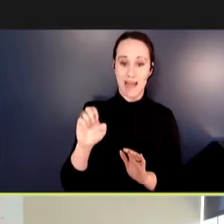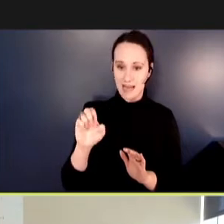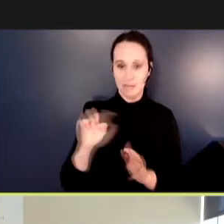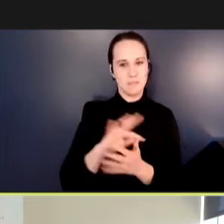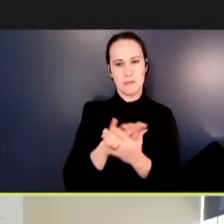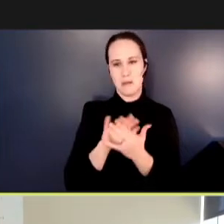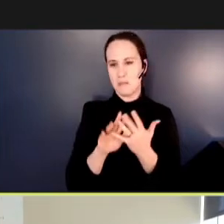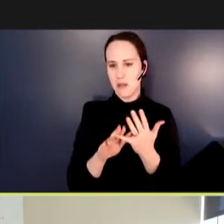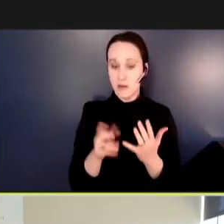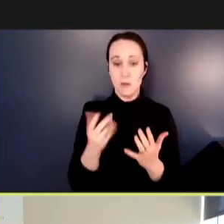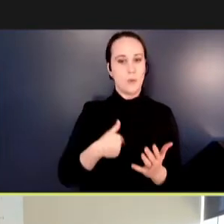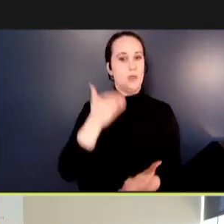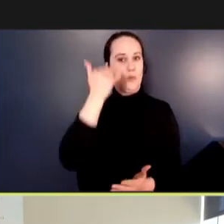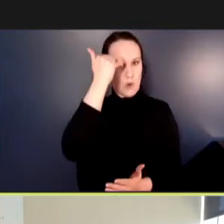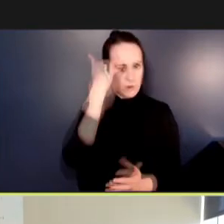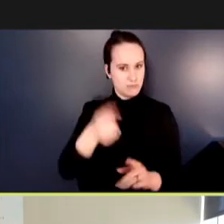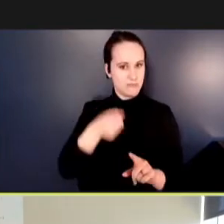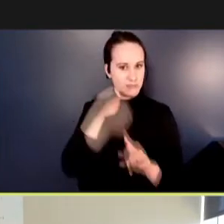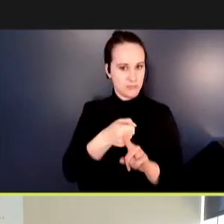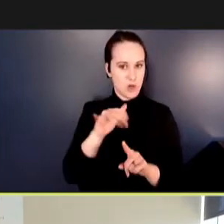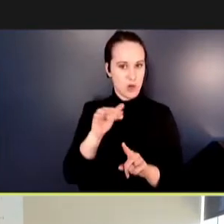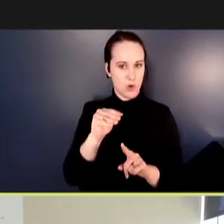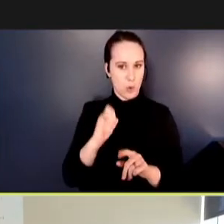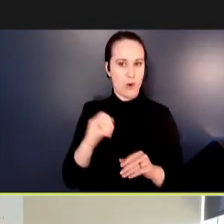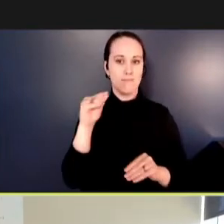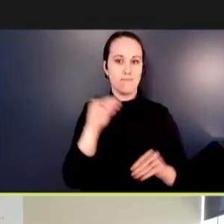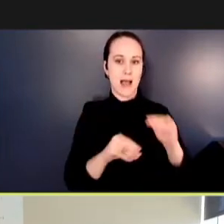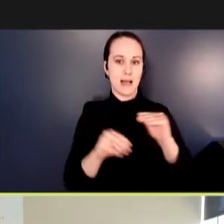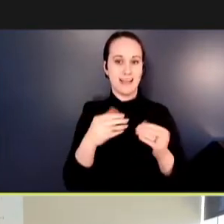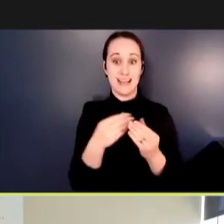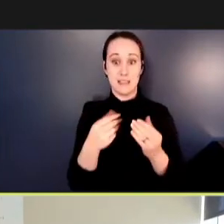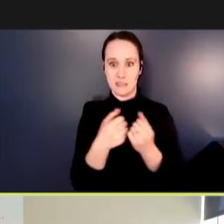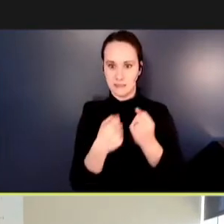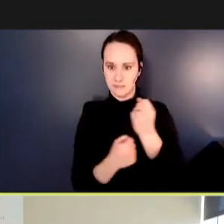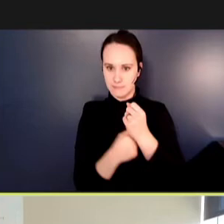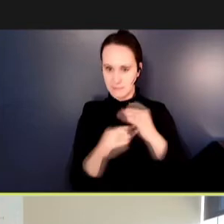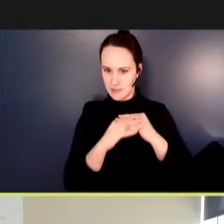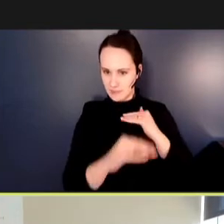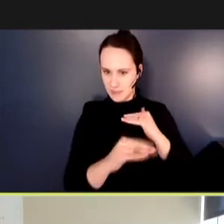packing and stability. The net effect of these mutations has been analyzed through another